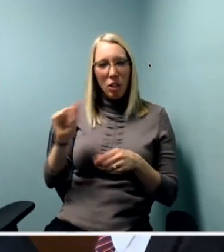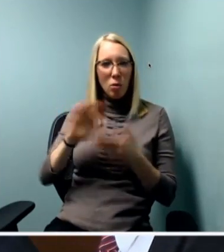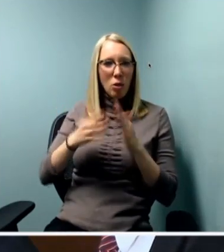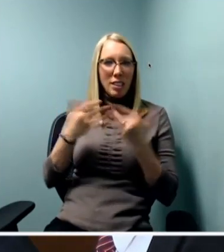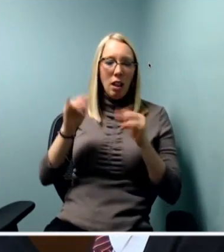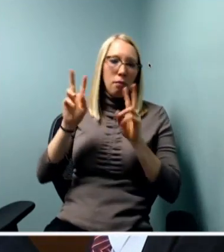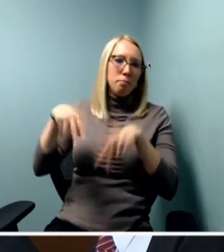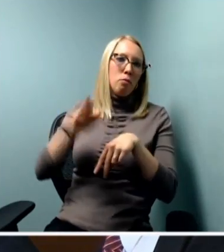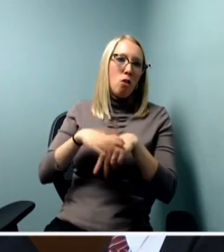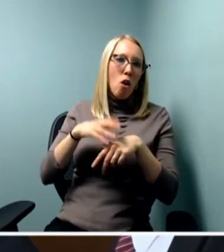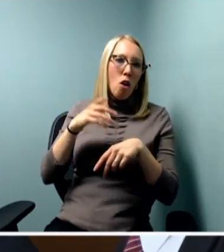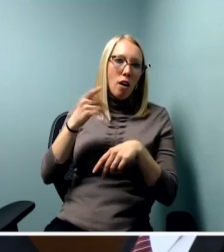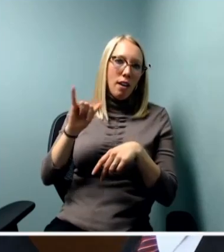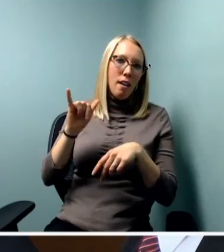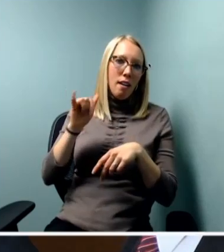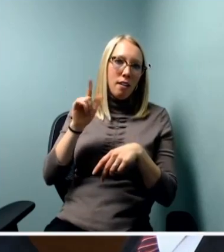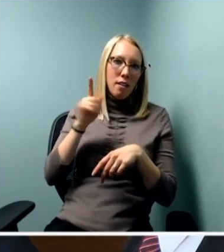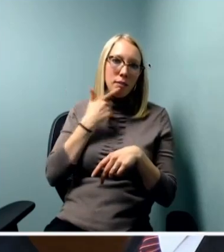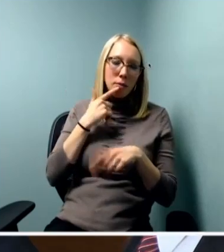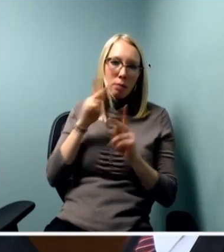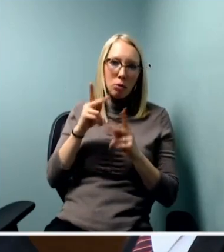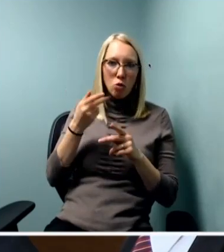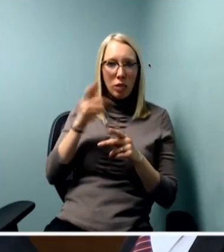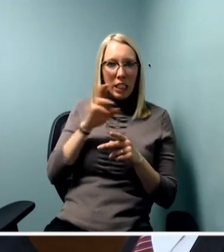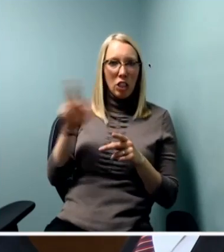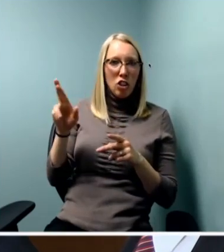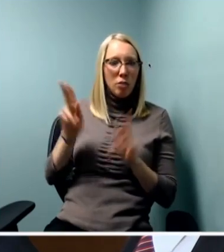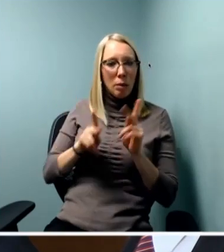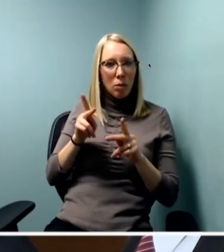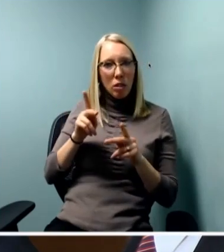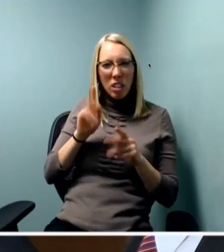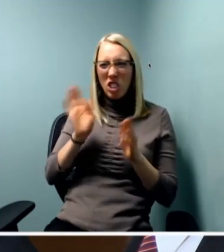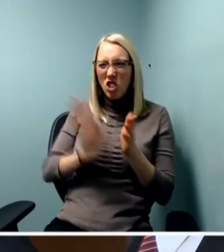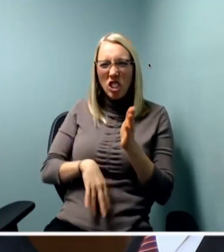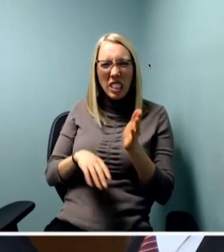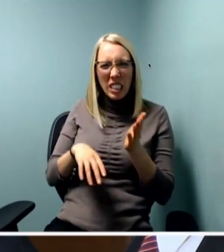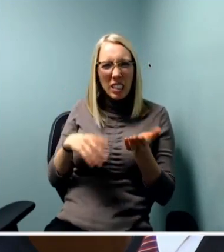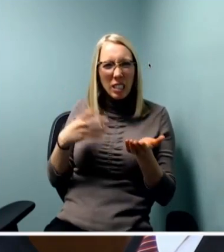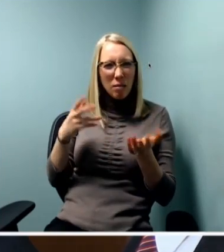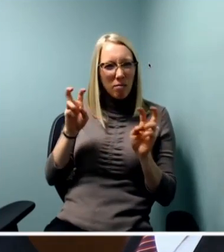and it's a cheap joke, so it really pissed me off. Then, she was telling her jokes,